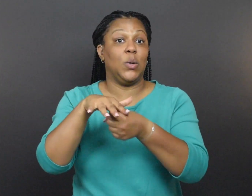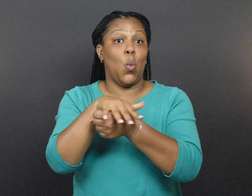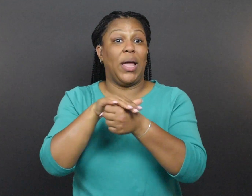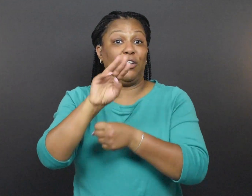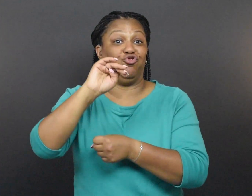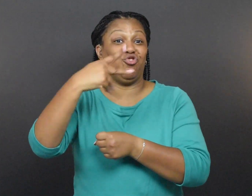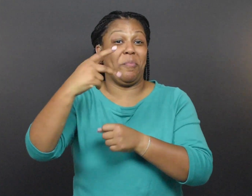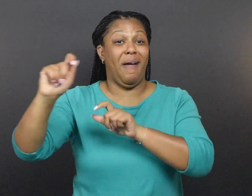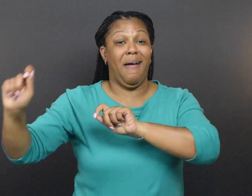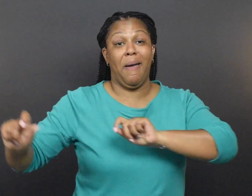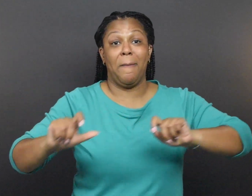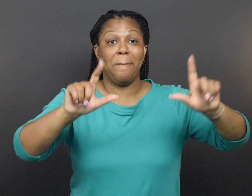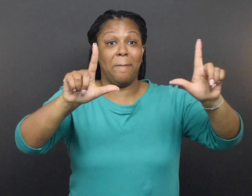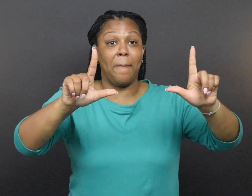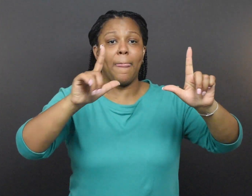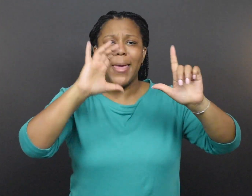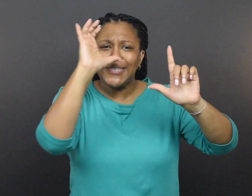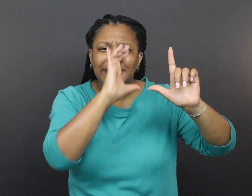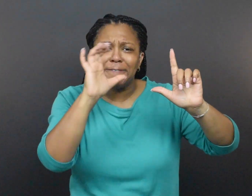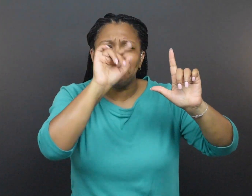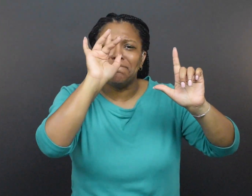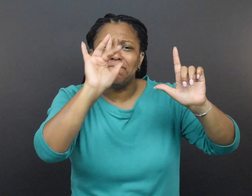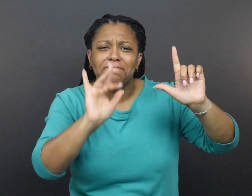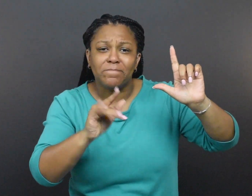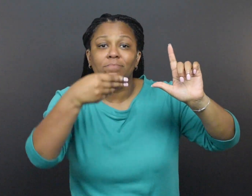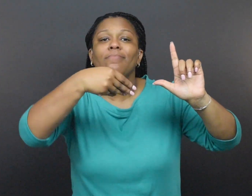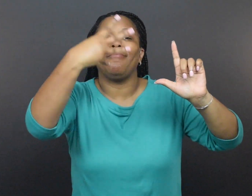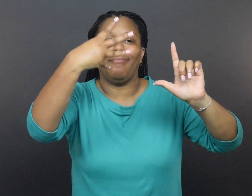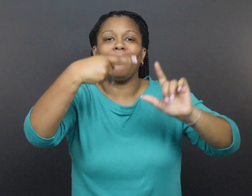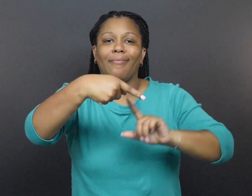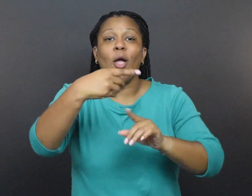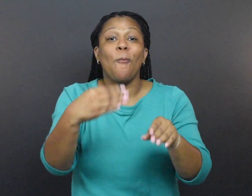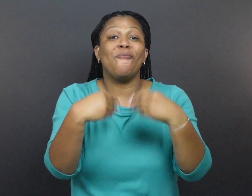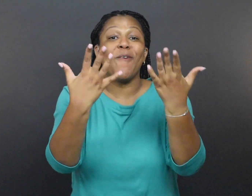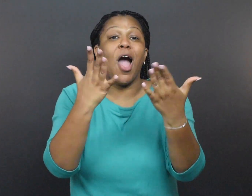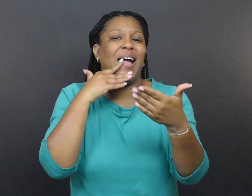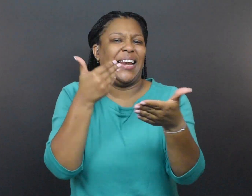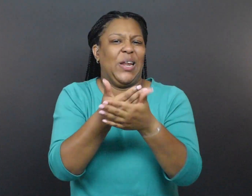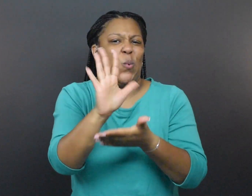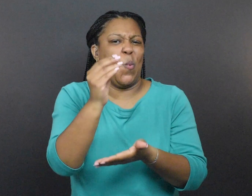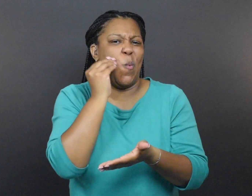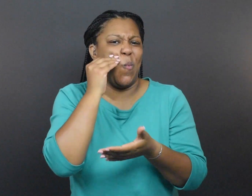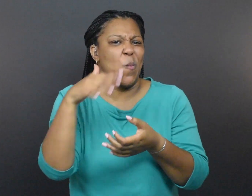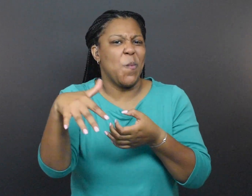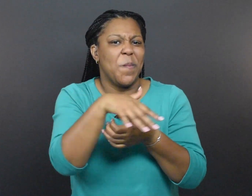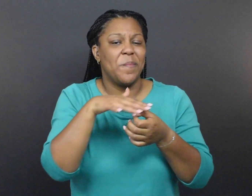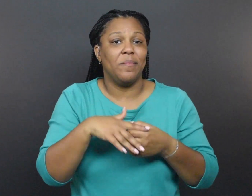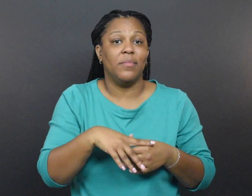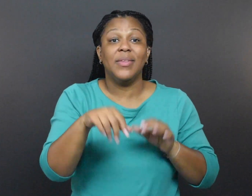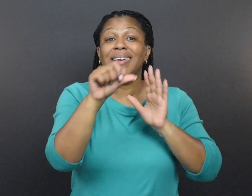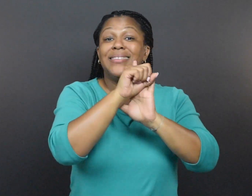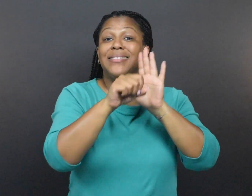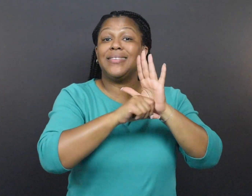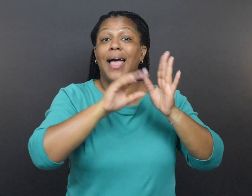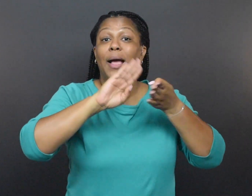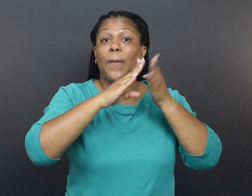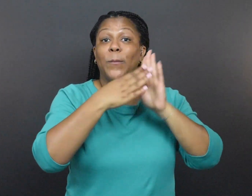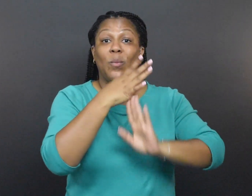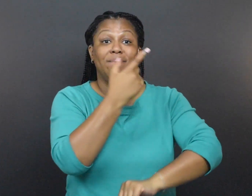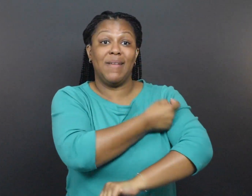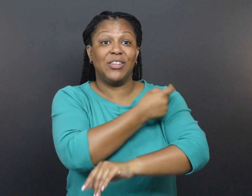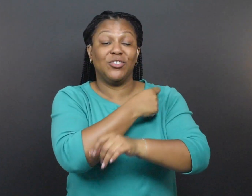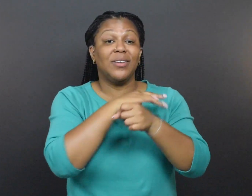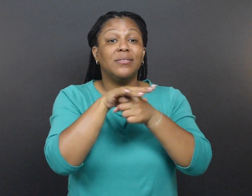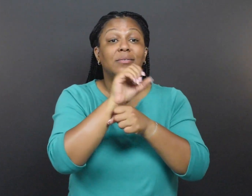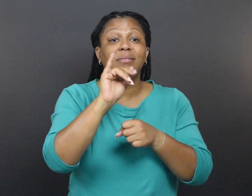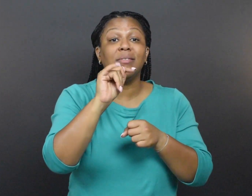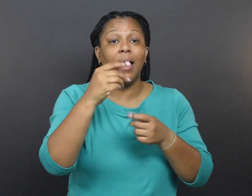to find vaccine providers near you.  The state’s community vaccination